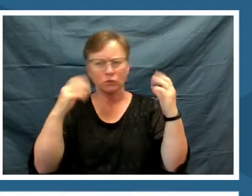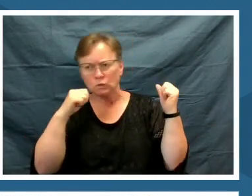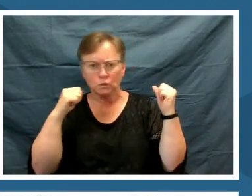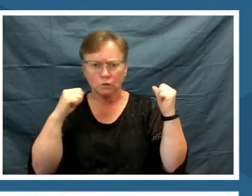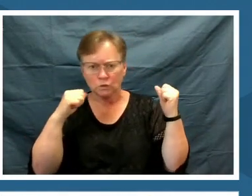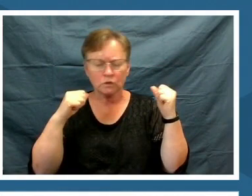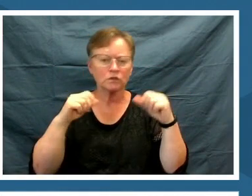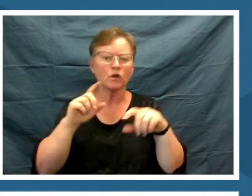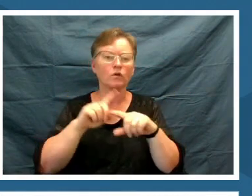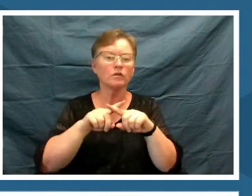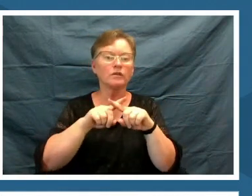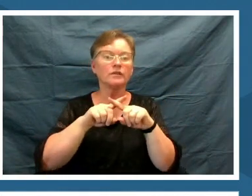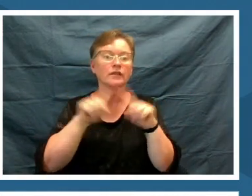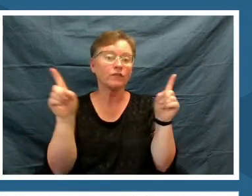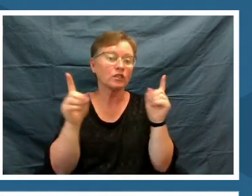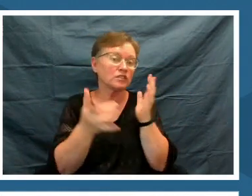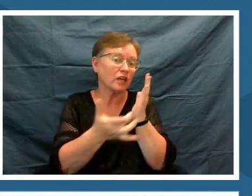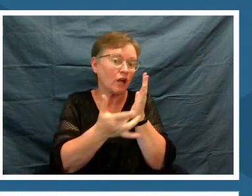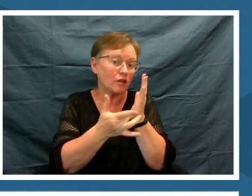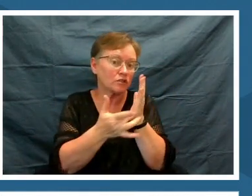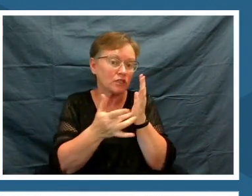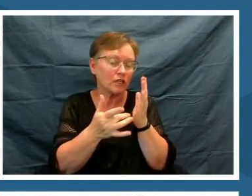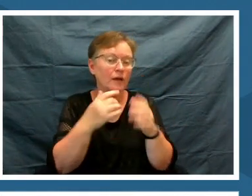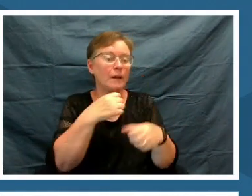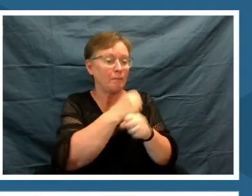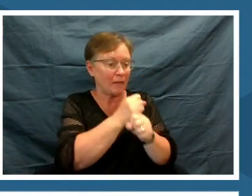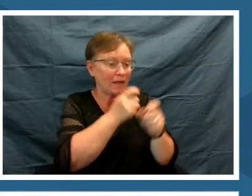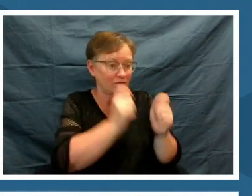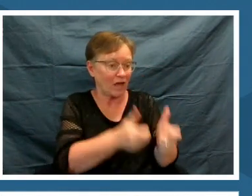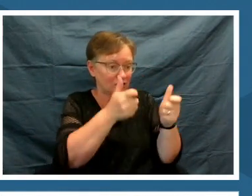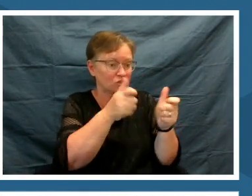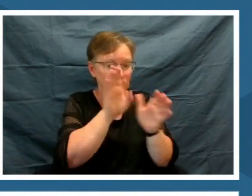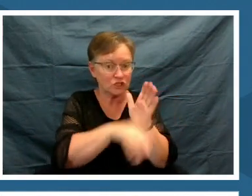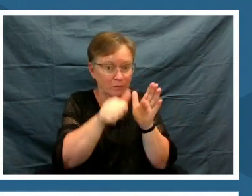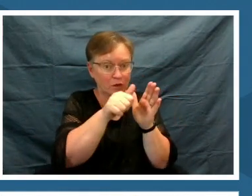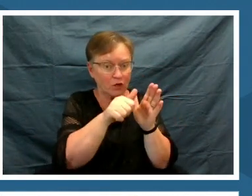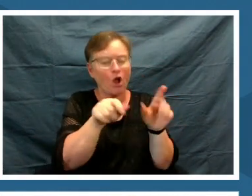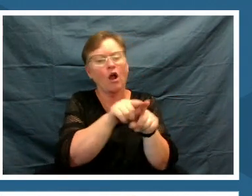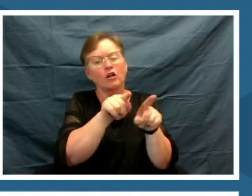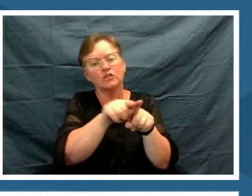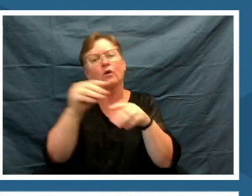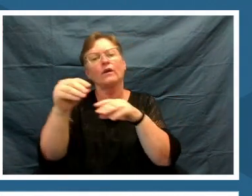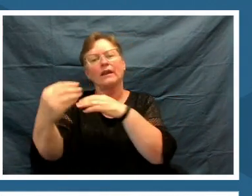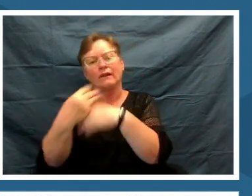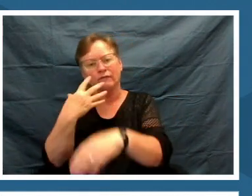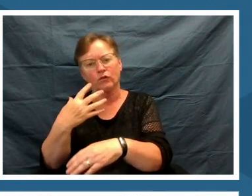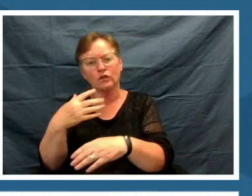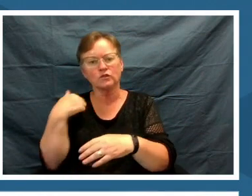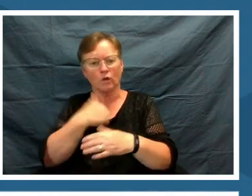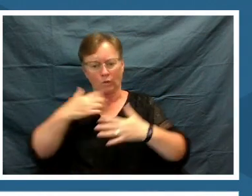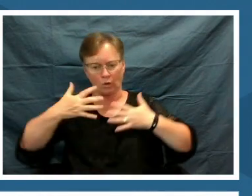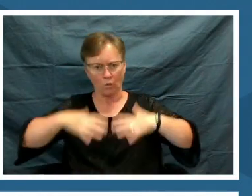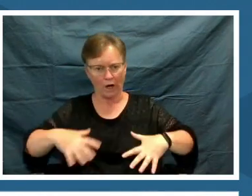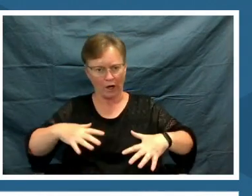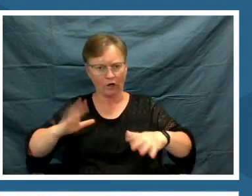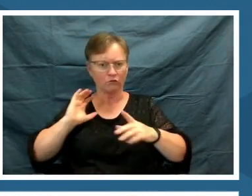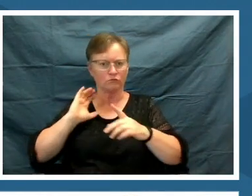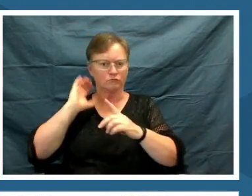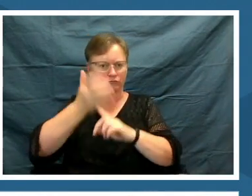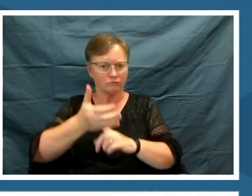faster and cheaper but also have influence than like what we wear and what we present to other people in the